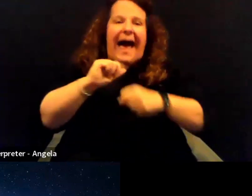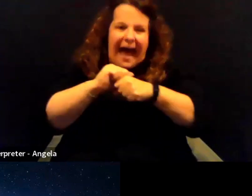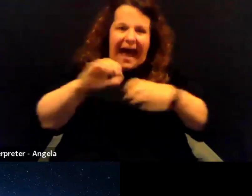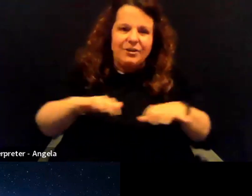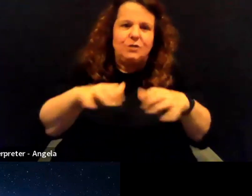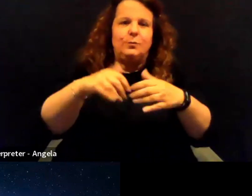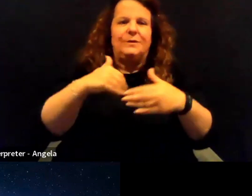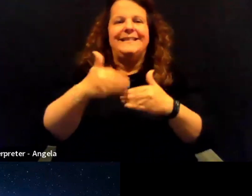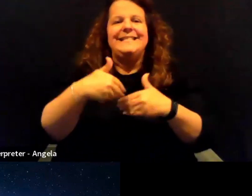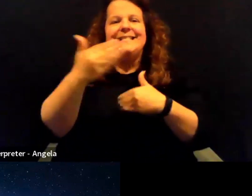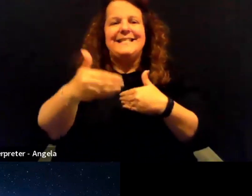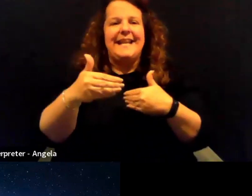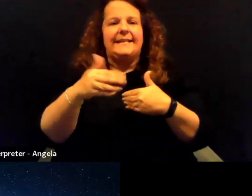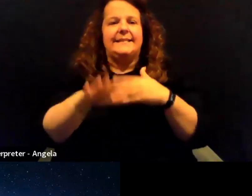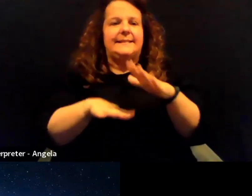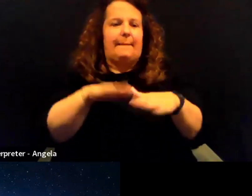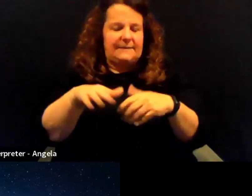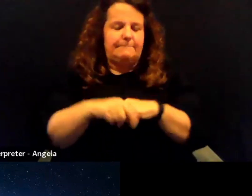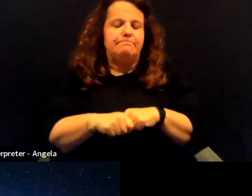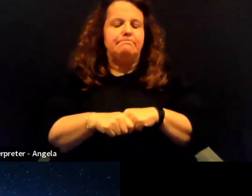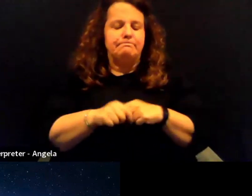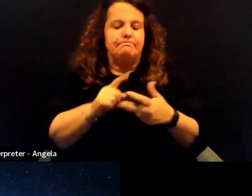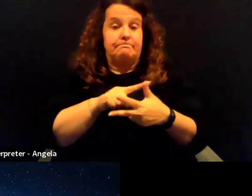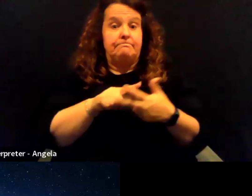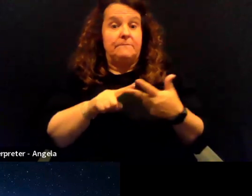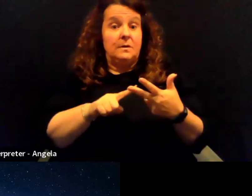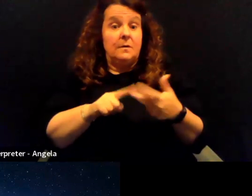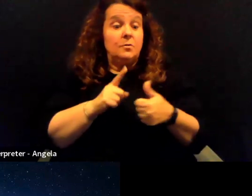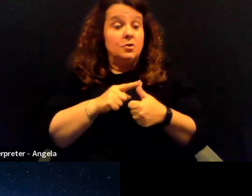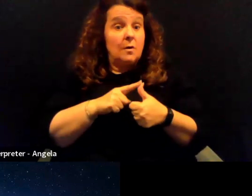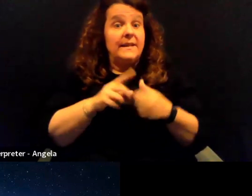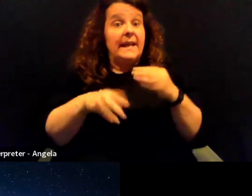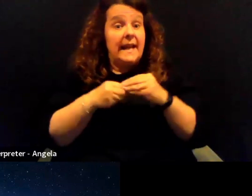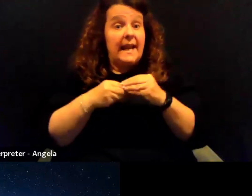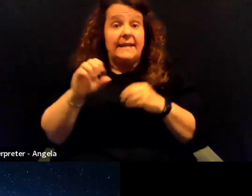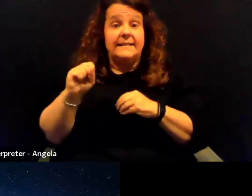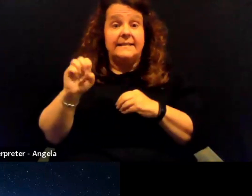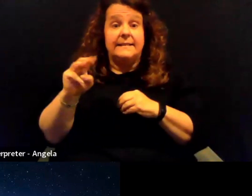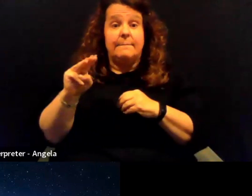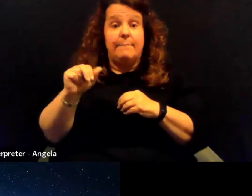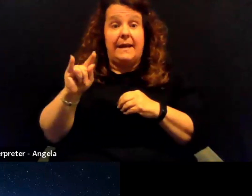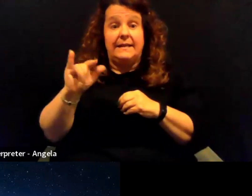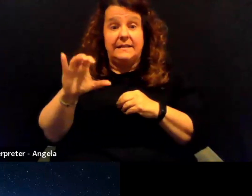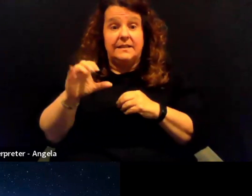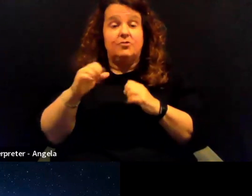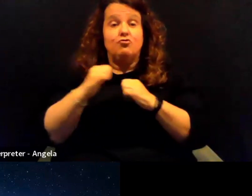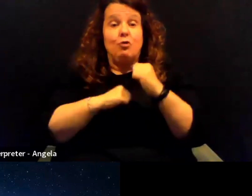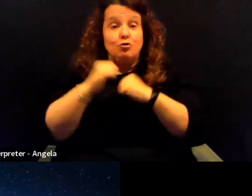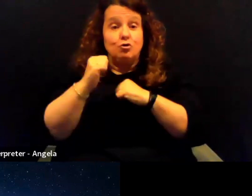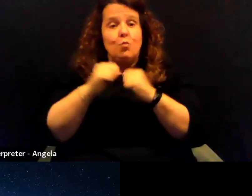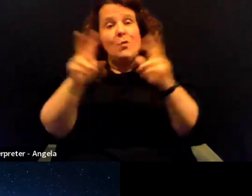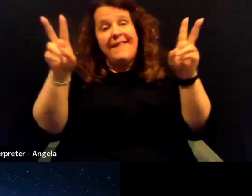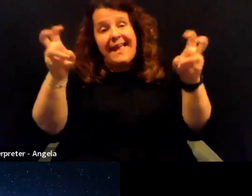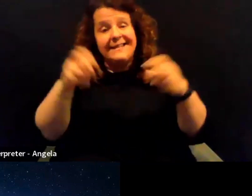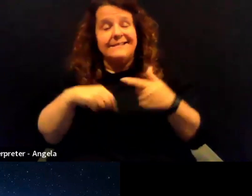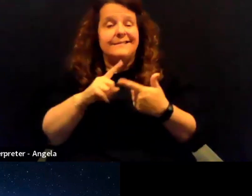So in my example, they know that they can add some semantic structure to their docent with headings. And they know that I'll be